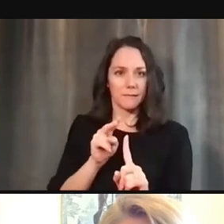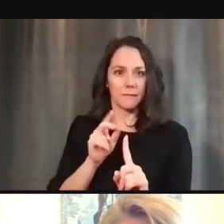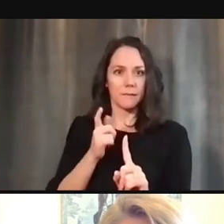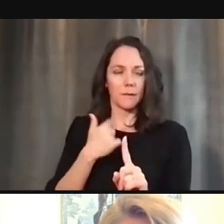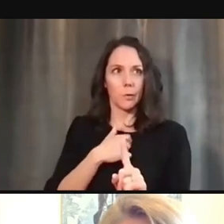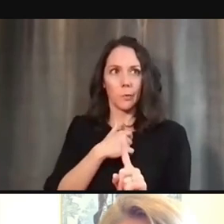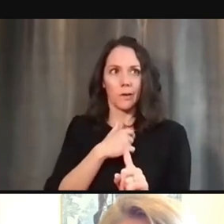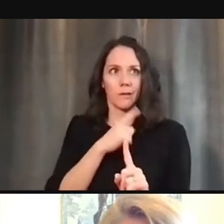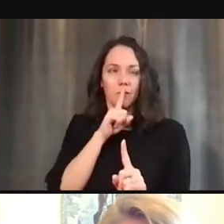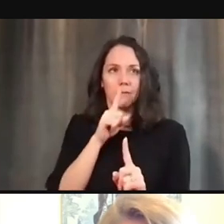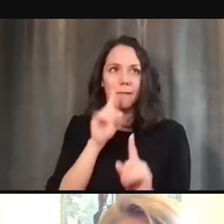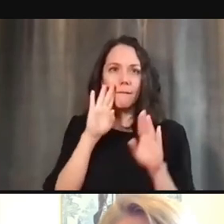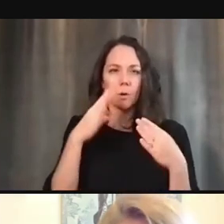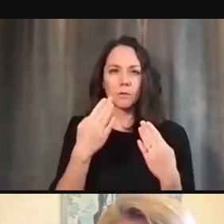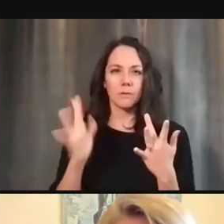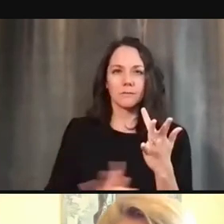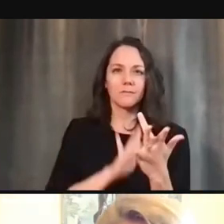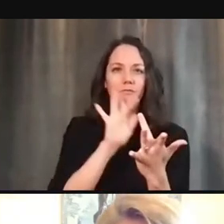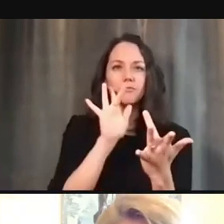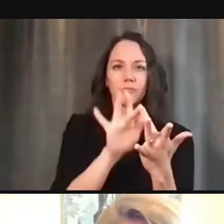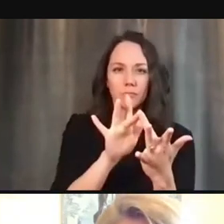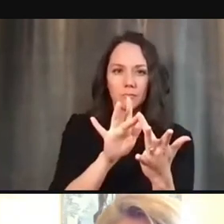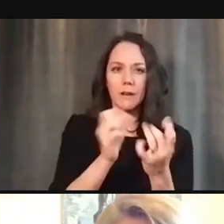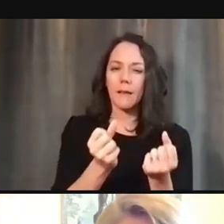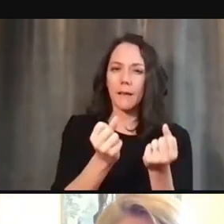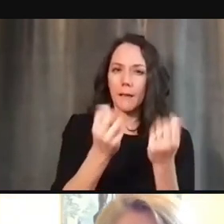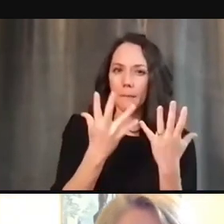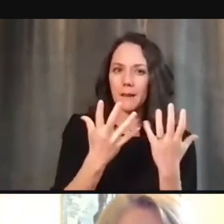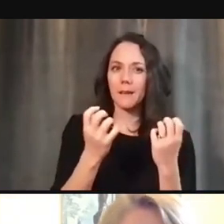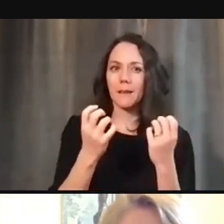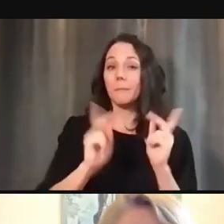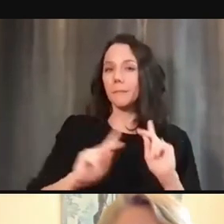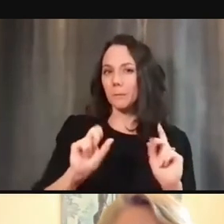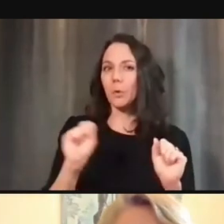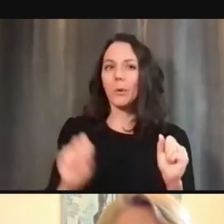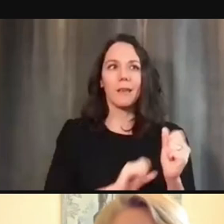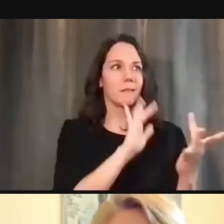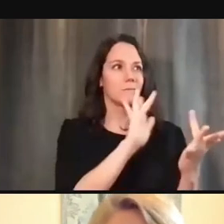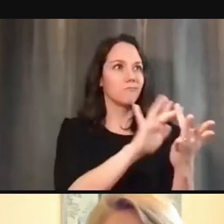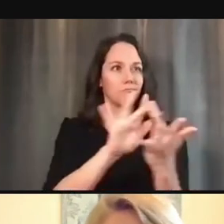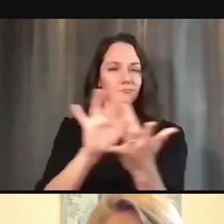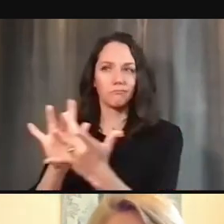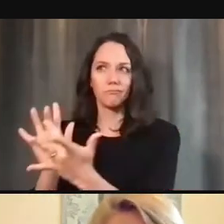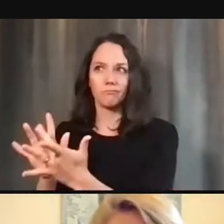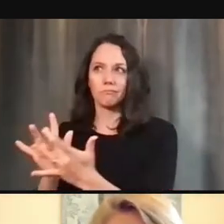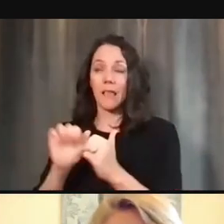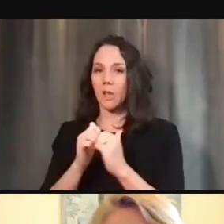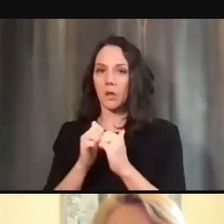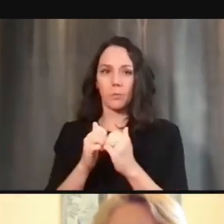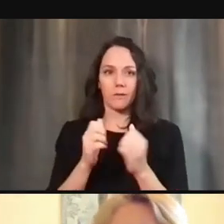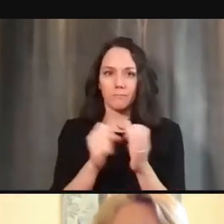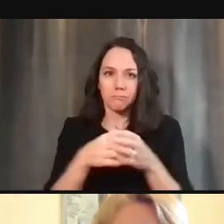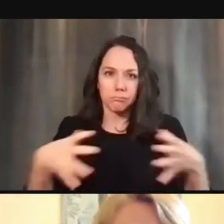how we can extend the reach of the phone line and access to the phone line. So those numbers on social media